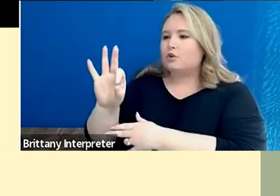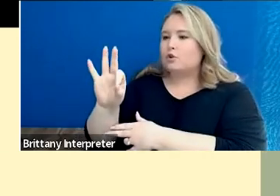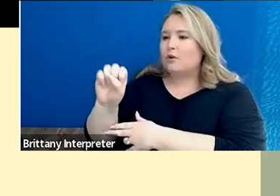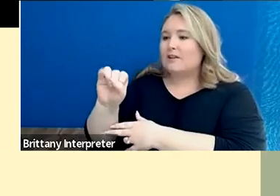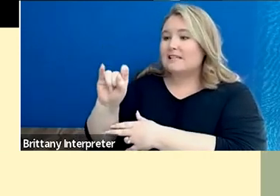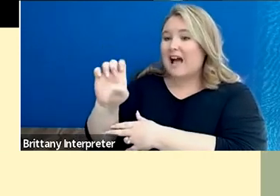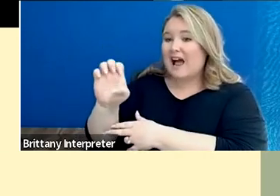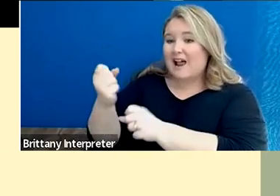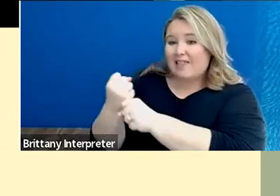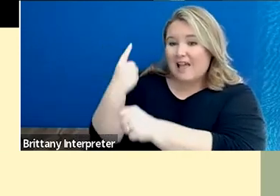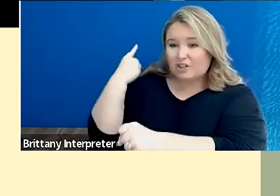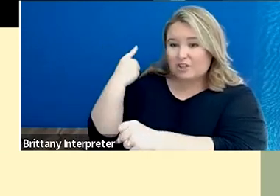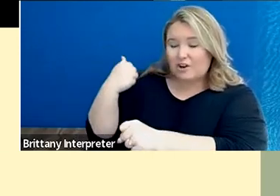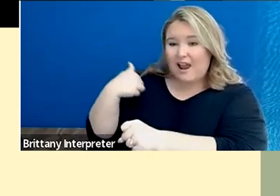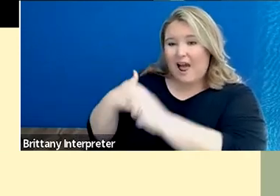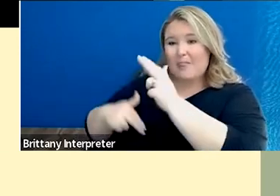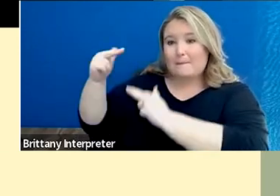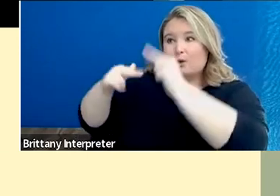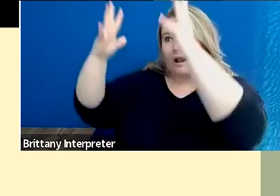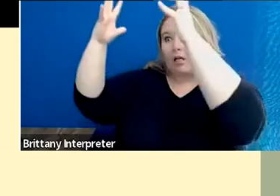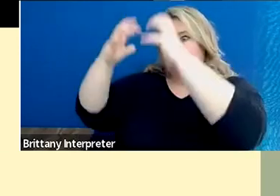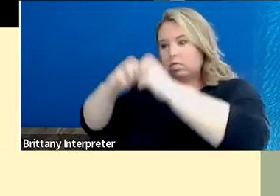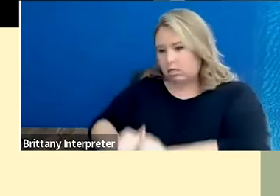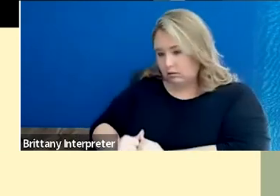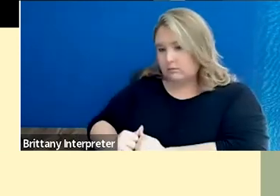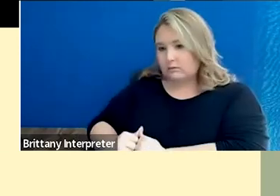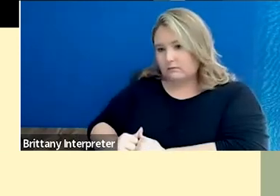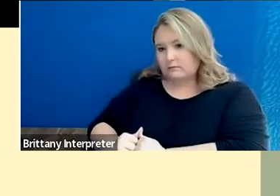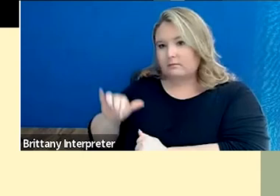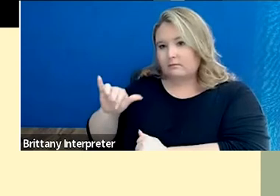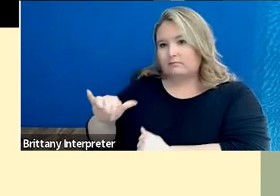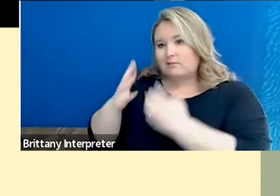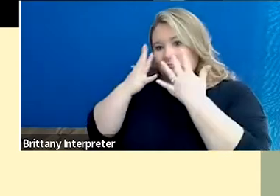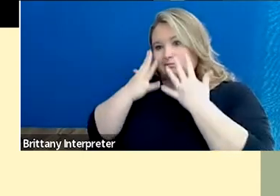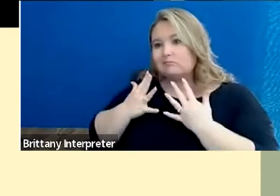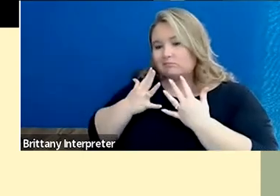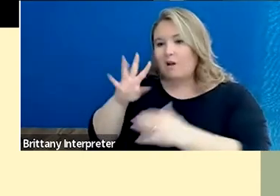of the Champlain Towers, which was a 40 year old building that was poorly maintained, that was suffering